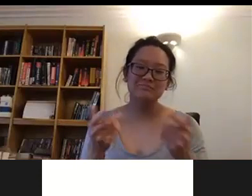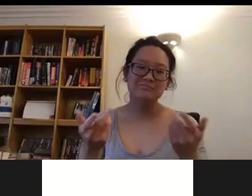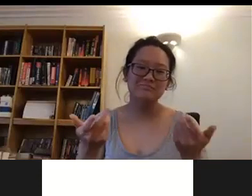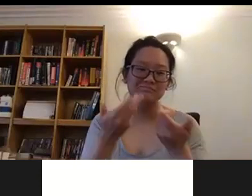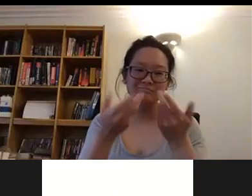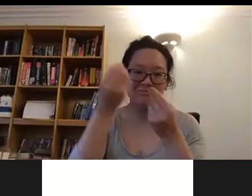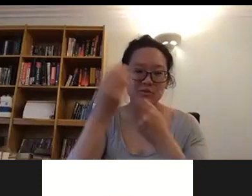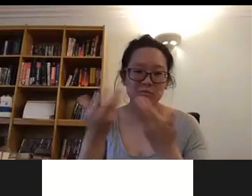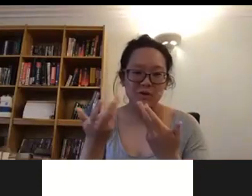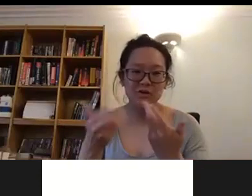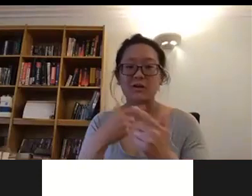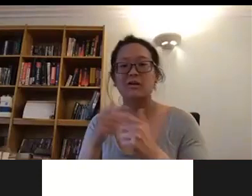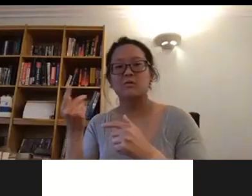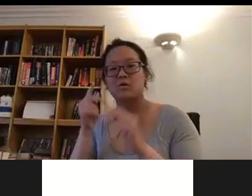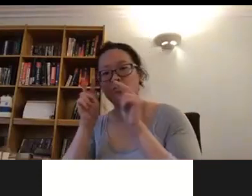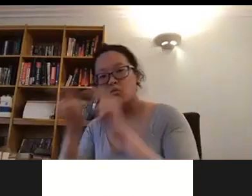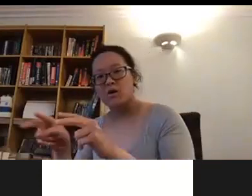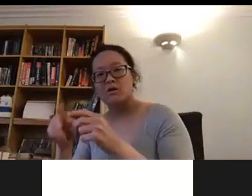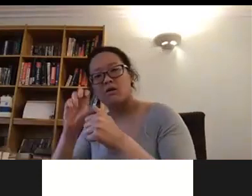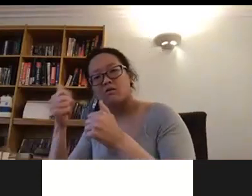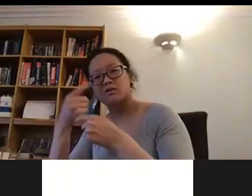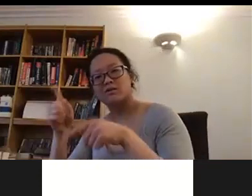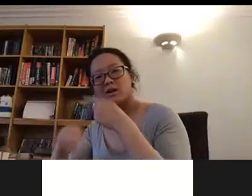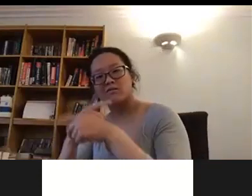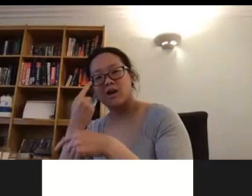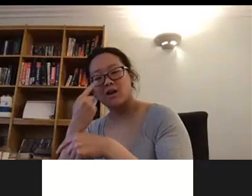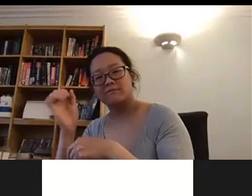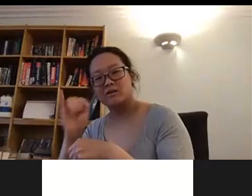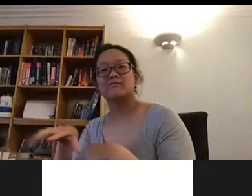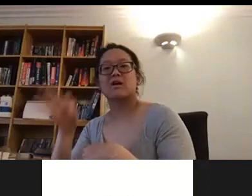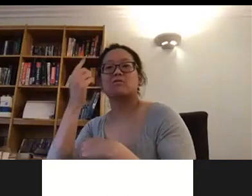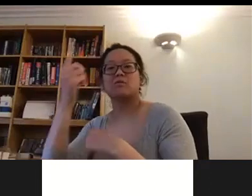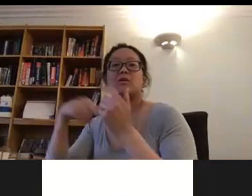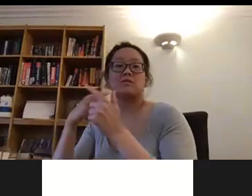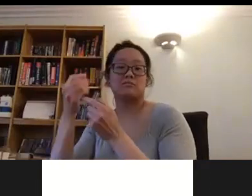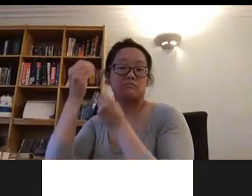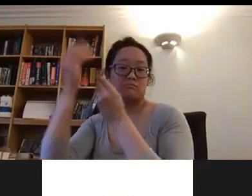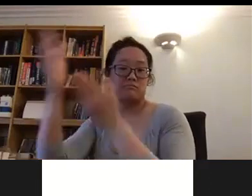So, again, this idea that I'm not getting direct information from the doctor,